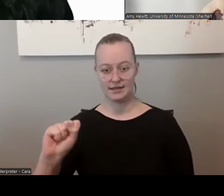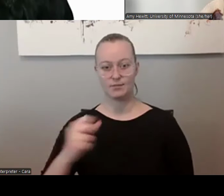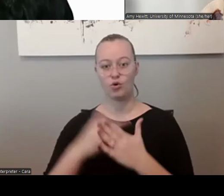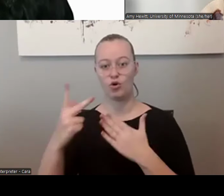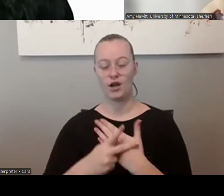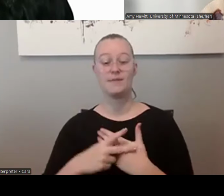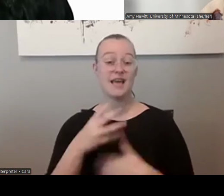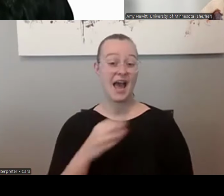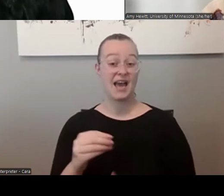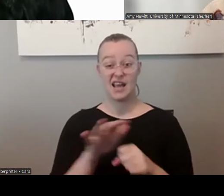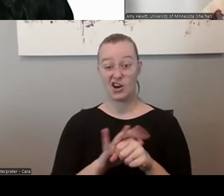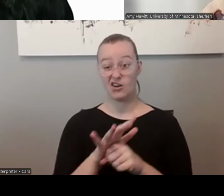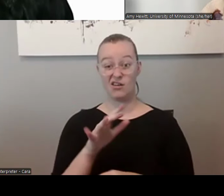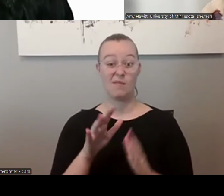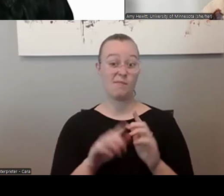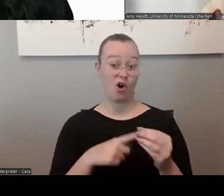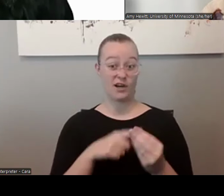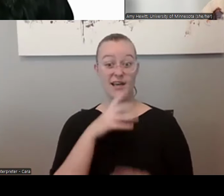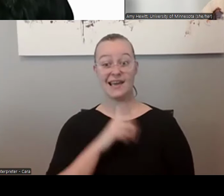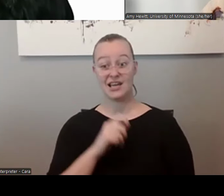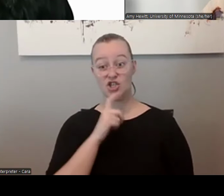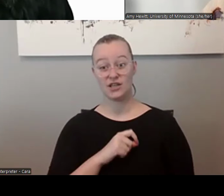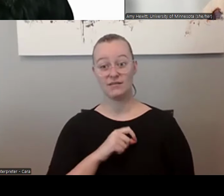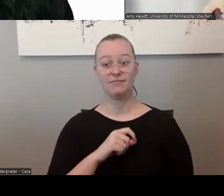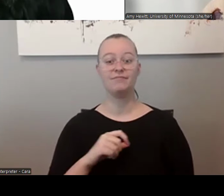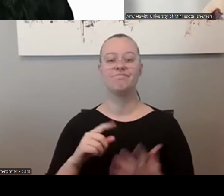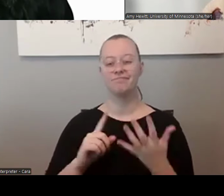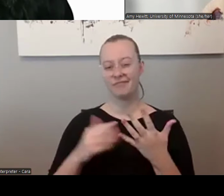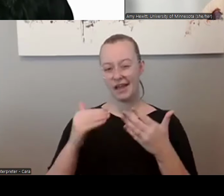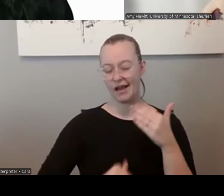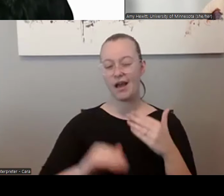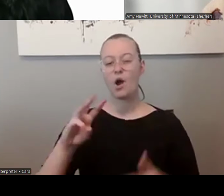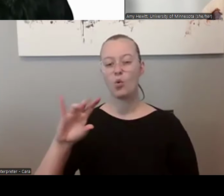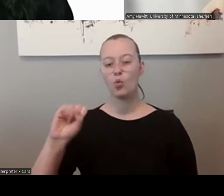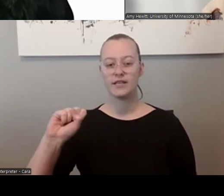Area Agency on Aging programs. And our friends in Wisconsin told us the University